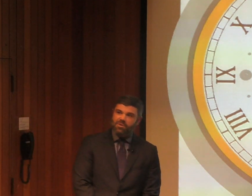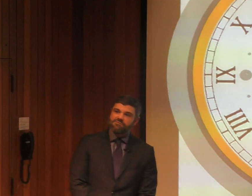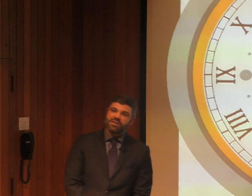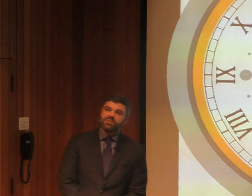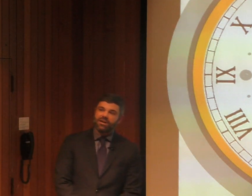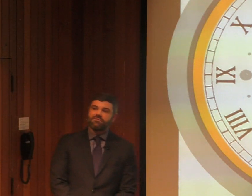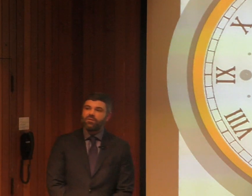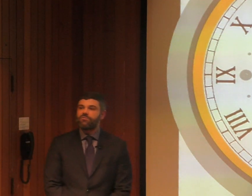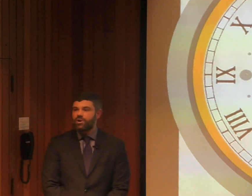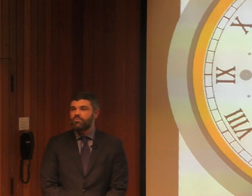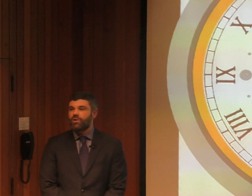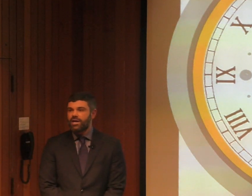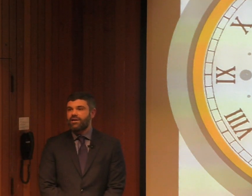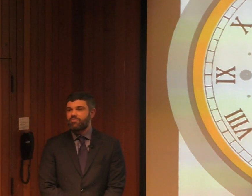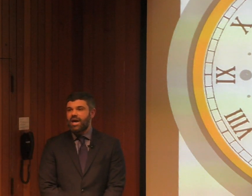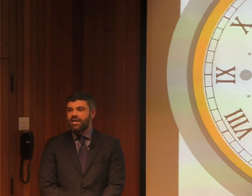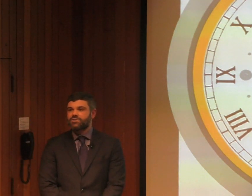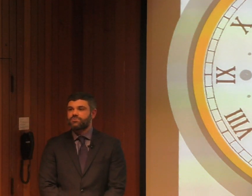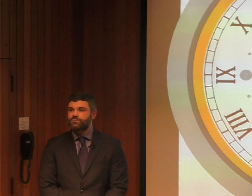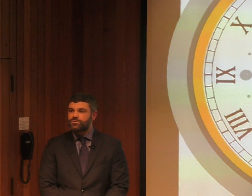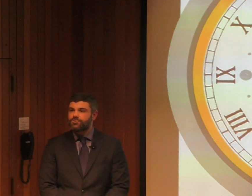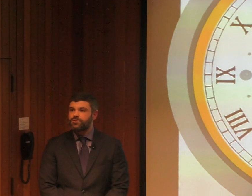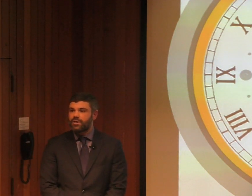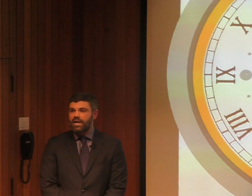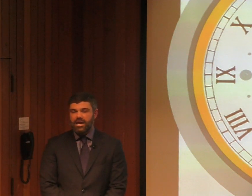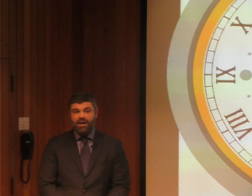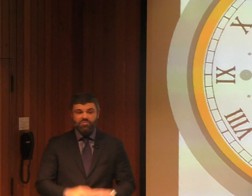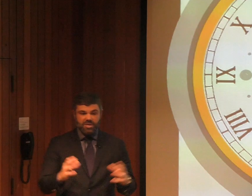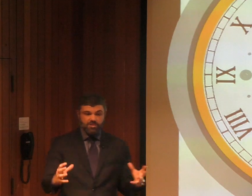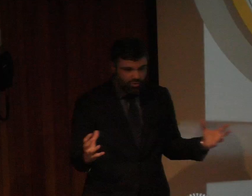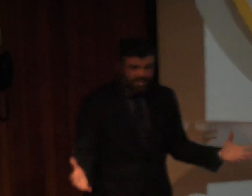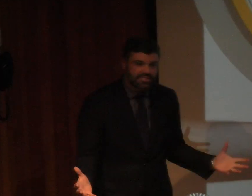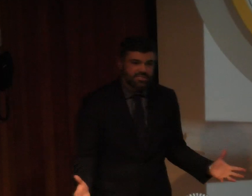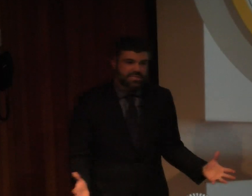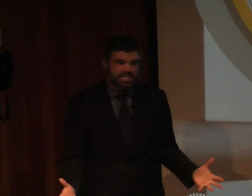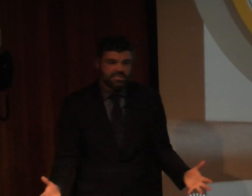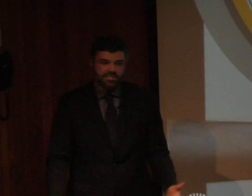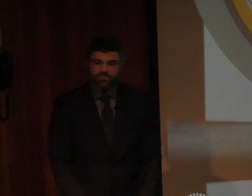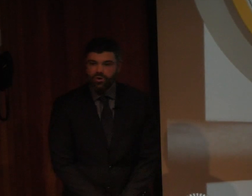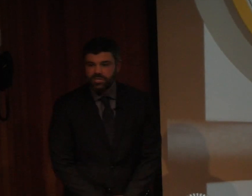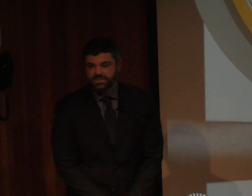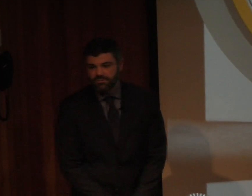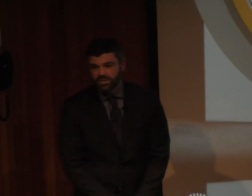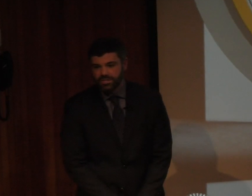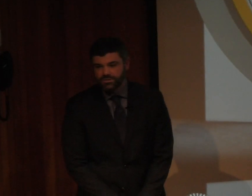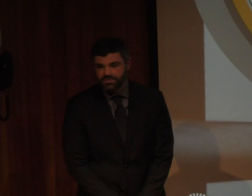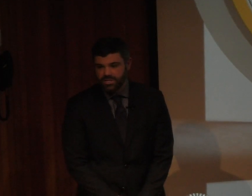that my family have come from, have passed through and have been present in these moments of our history